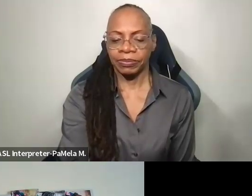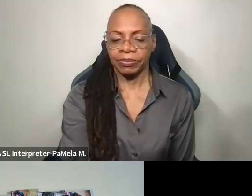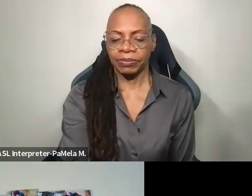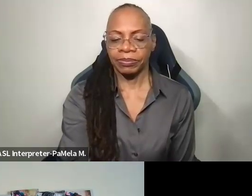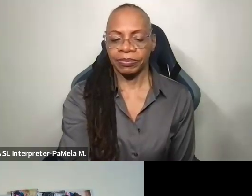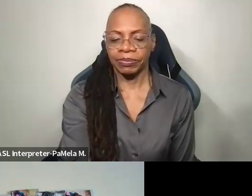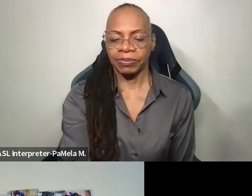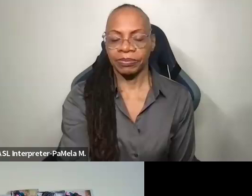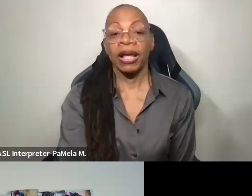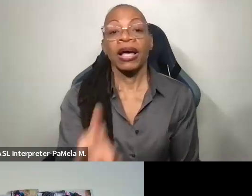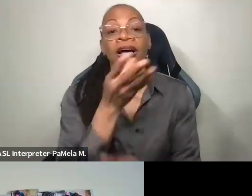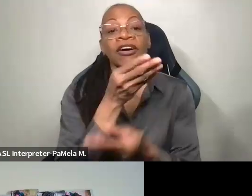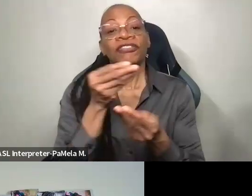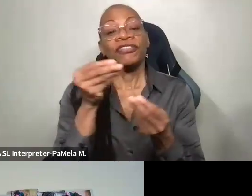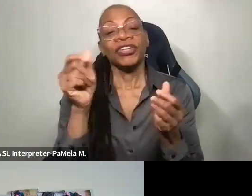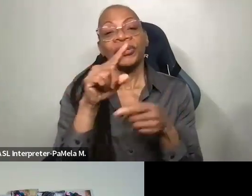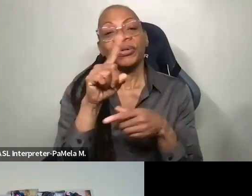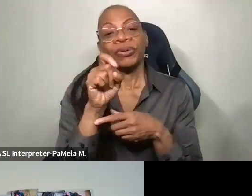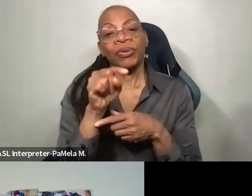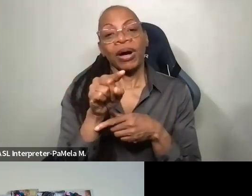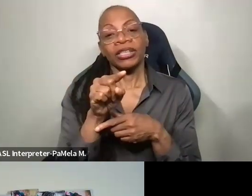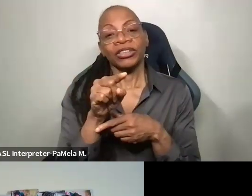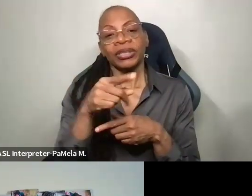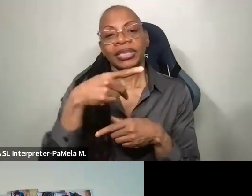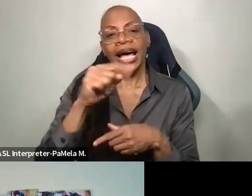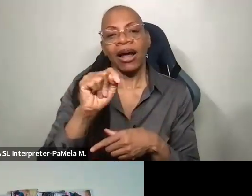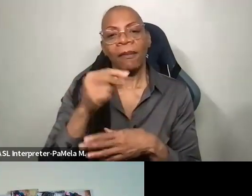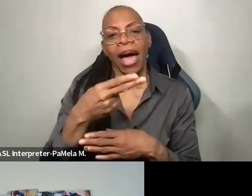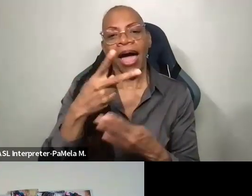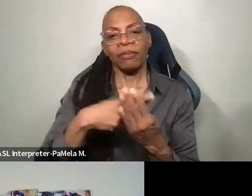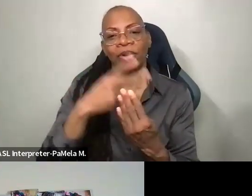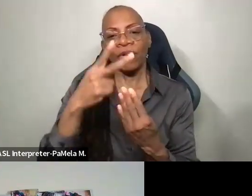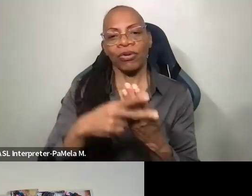and not necessarily data and reporting. And so I'm going to encourage you all to...